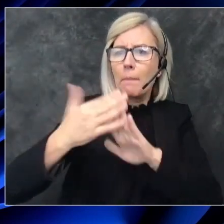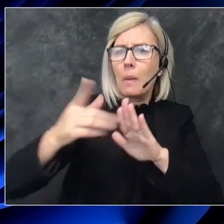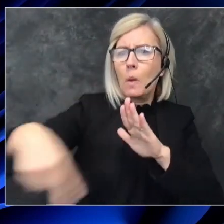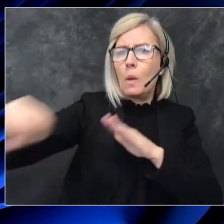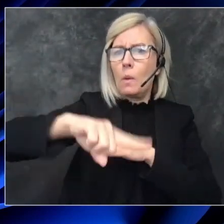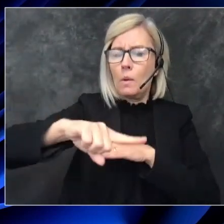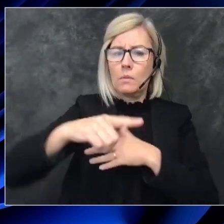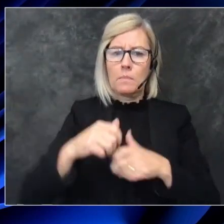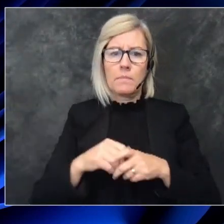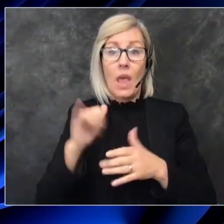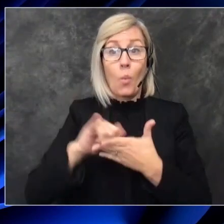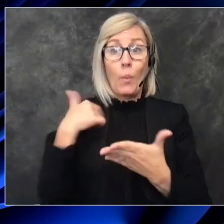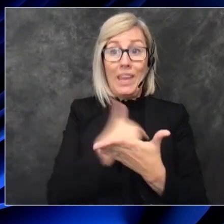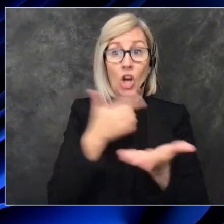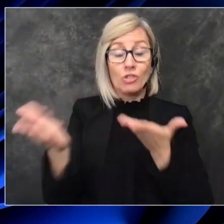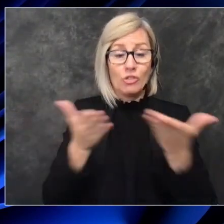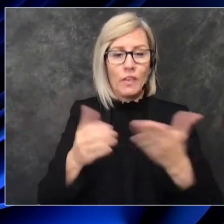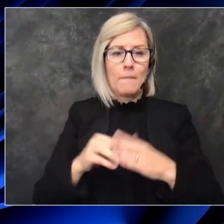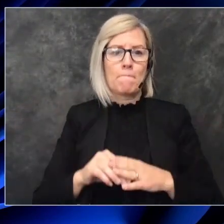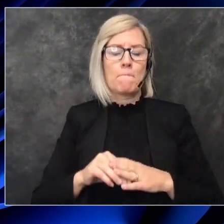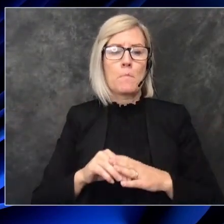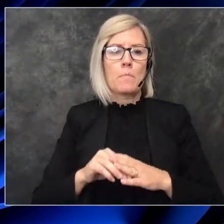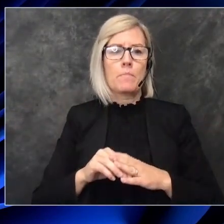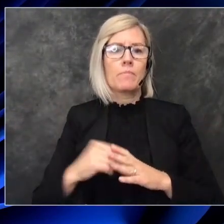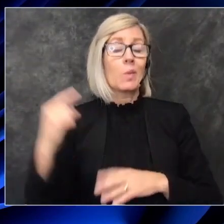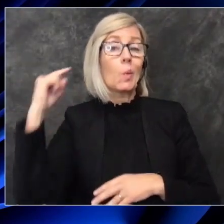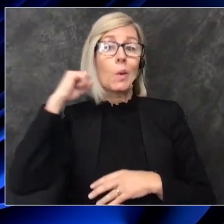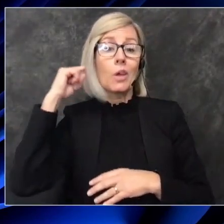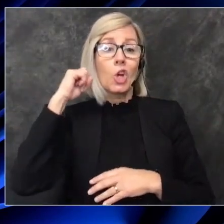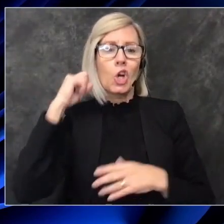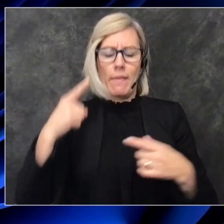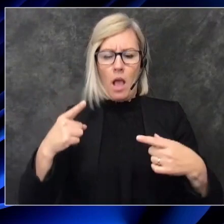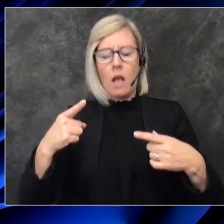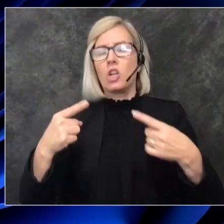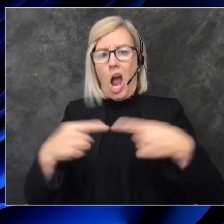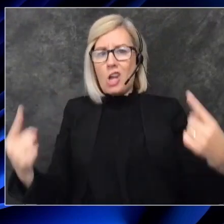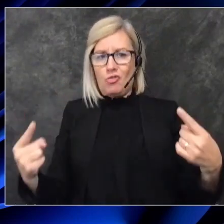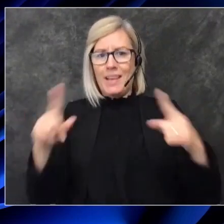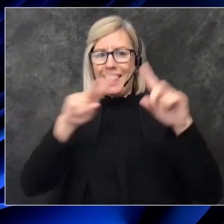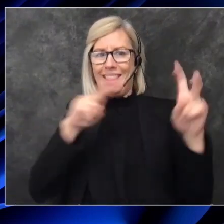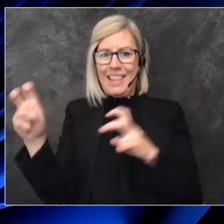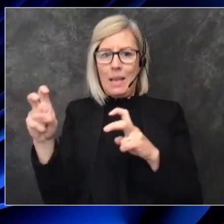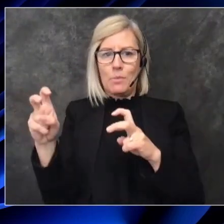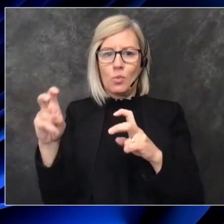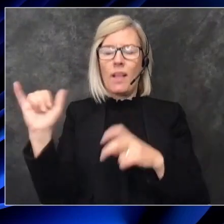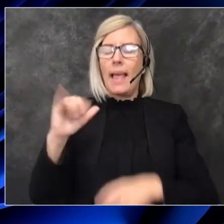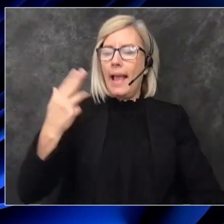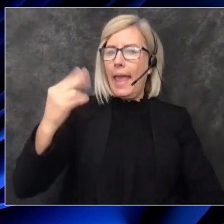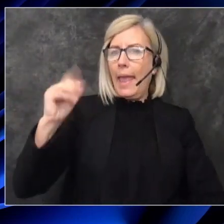We heard that contrast themes were kind of like a hammer. Ascetics shouldn't have to be